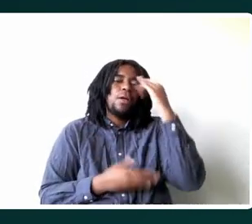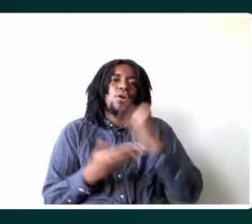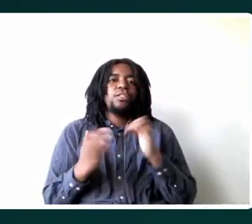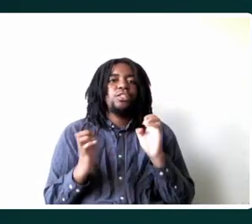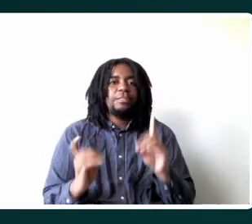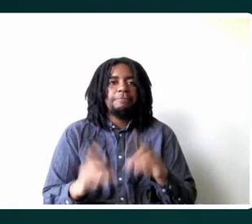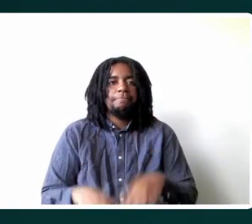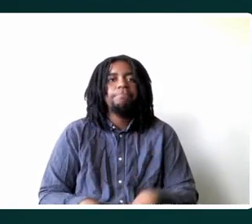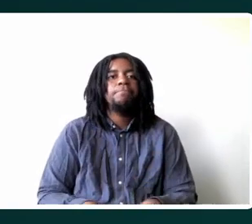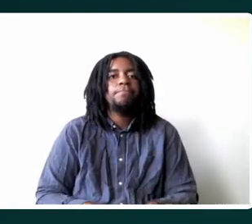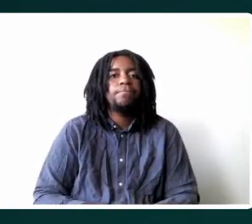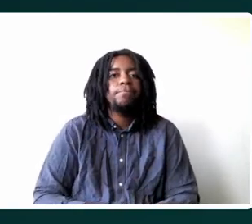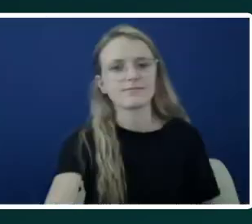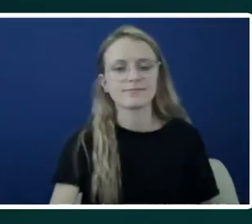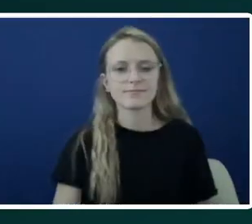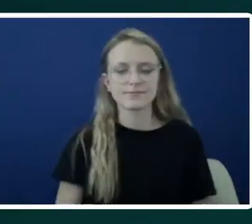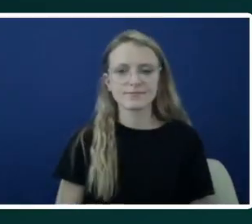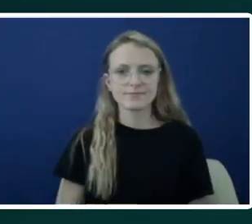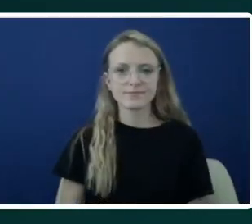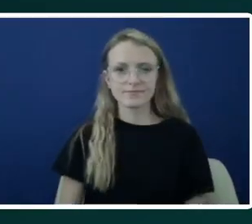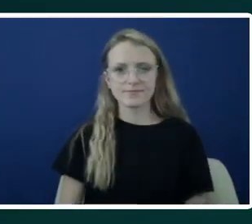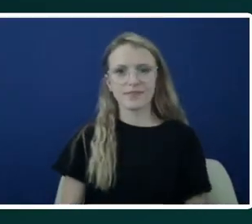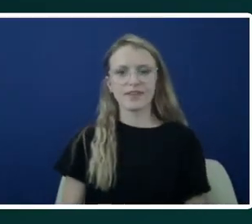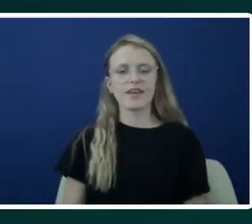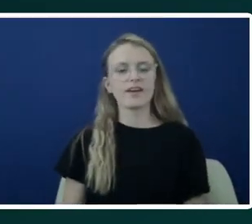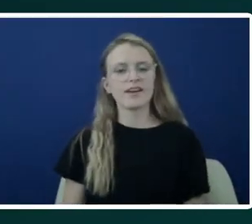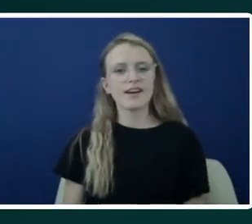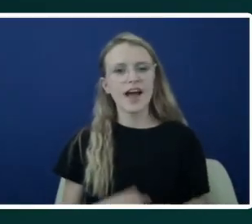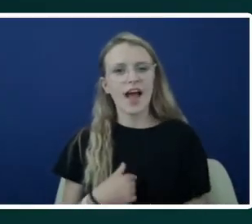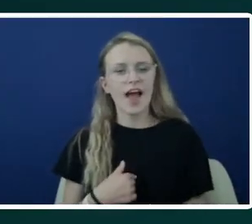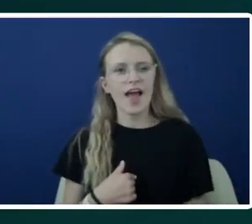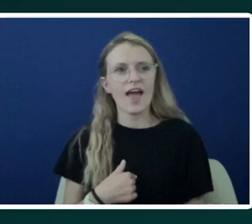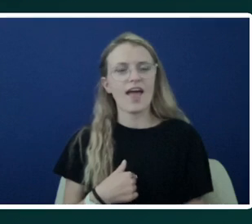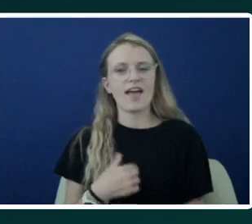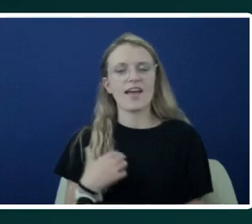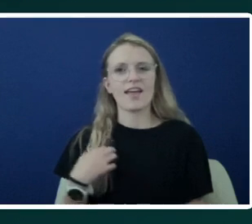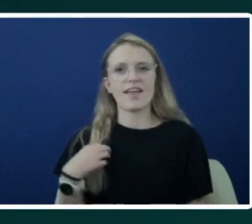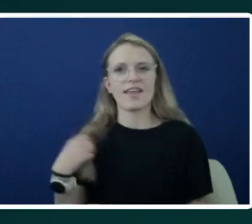Elizabeth Dale-Deines: Samir, I am just -- I'm thinking about you as part